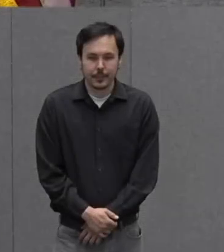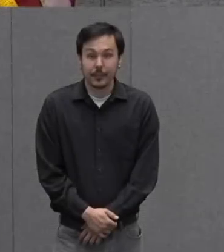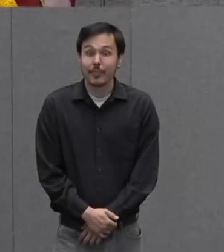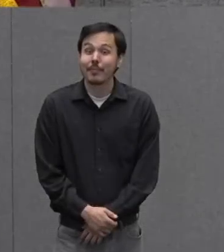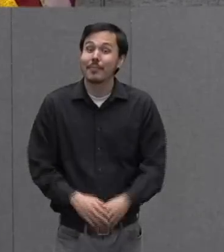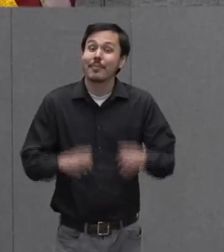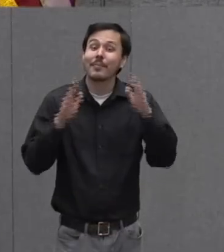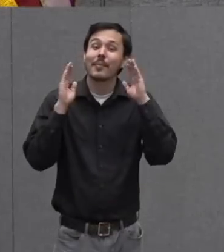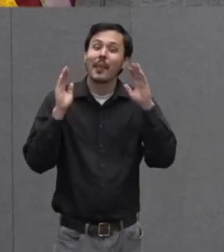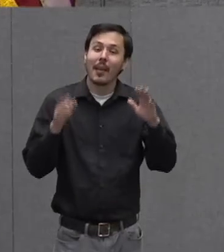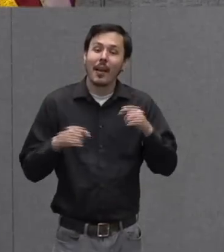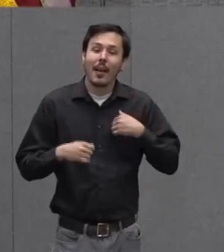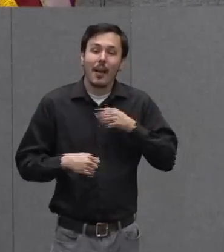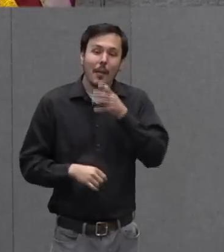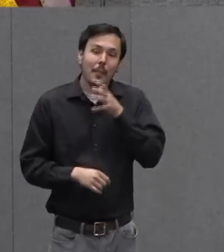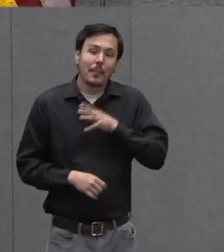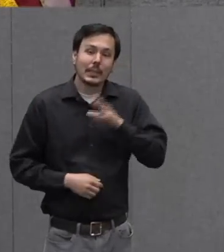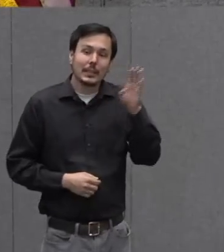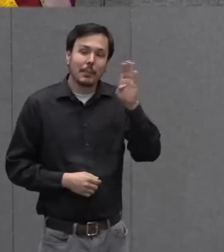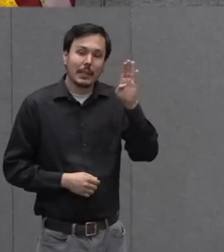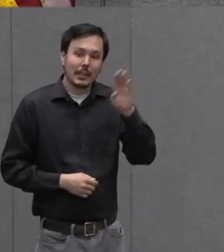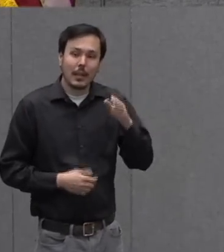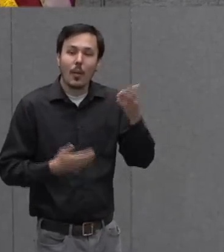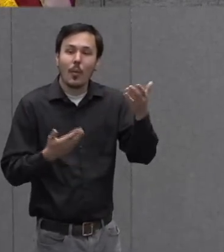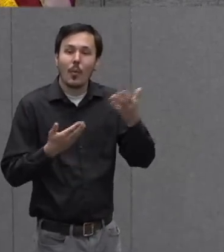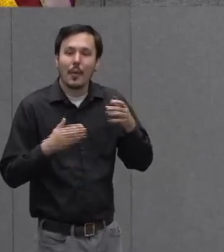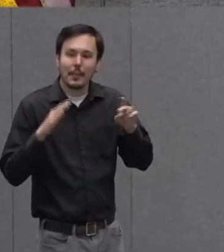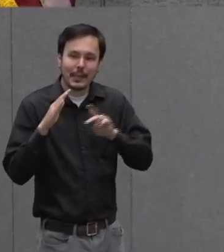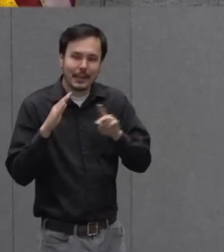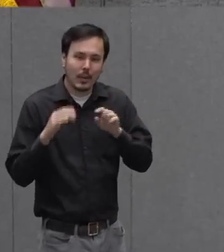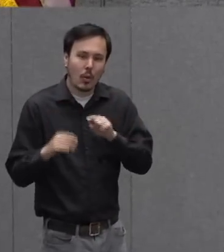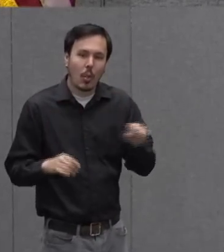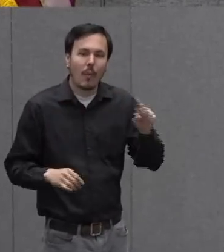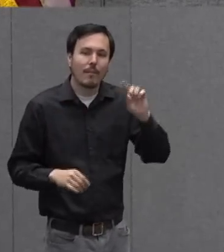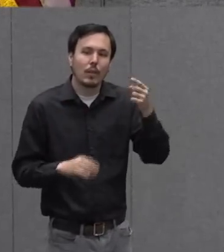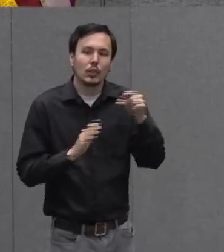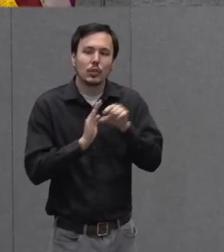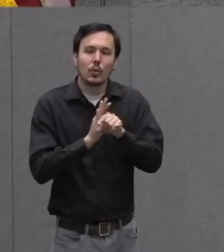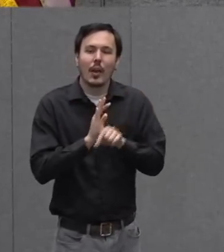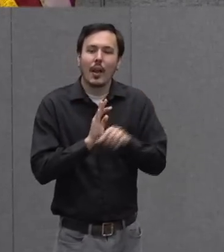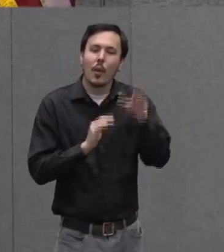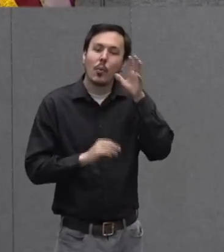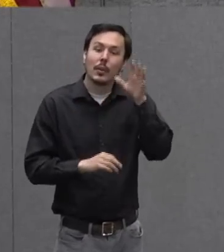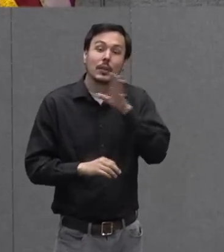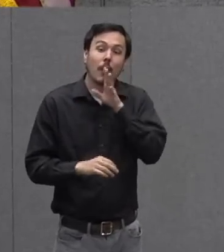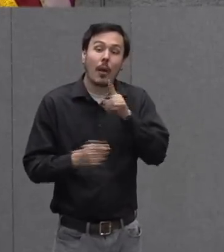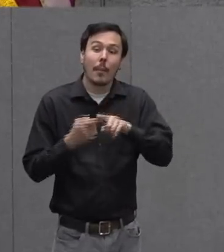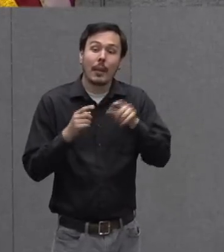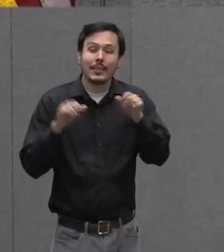Hi, I'm Mrs. B. Welcome Kinder and first grade. We're going to talk about science.